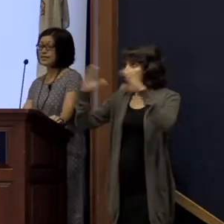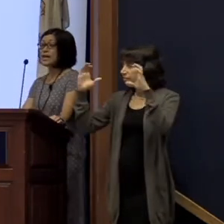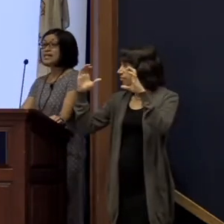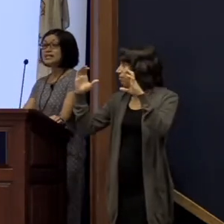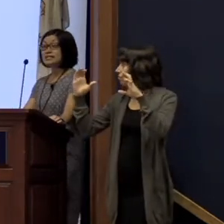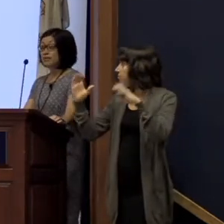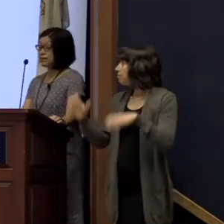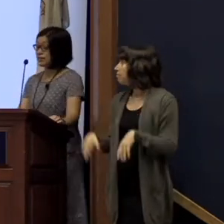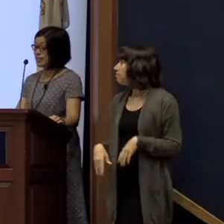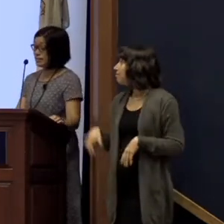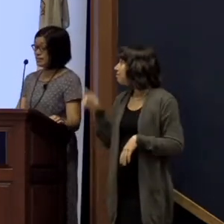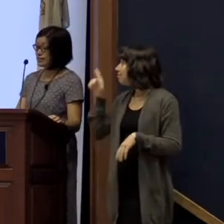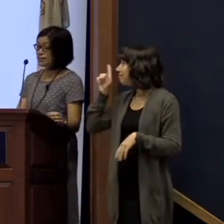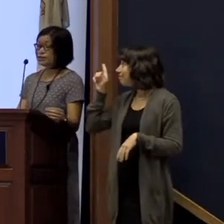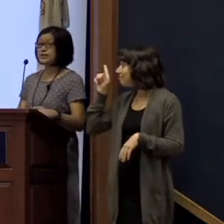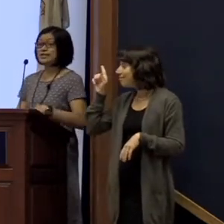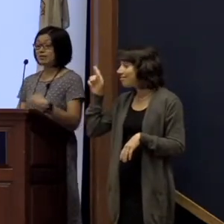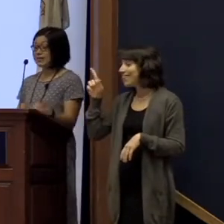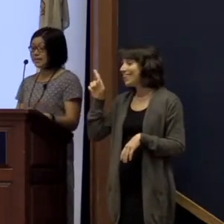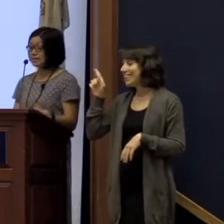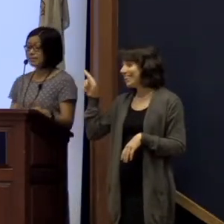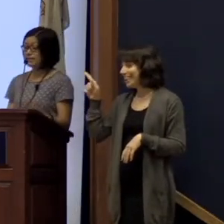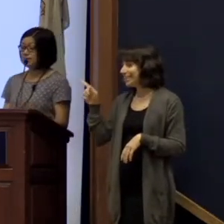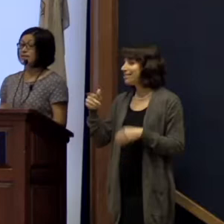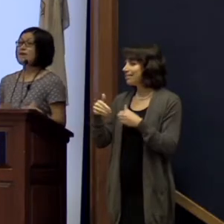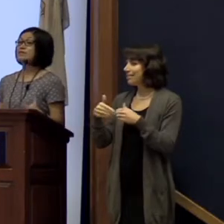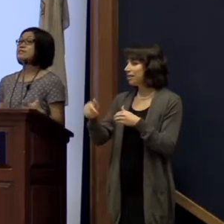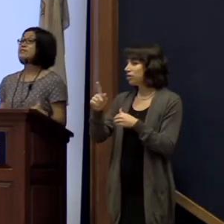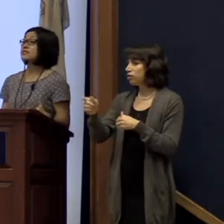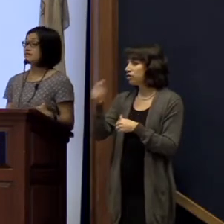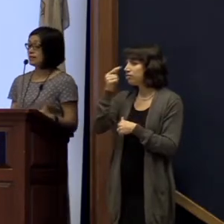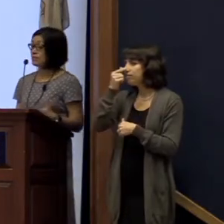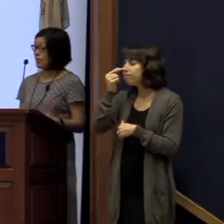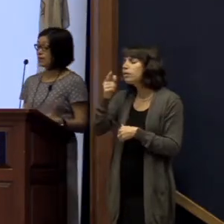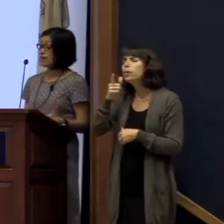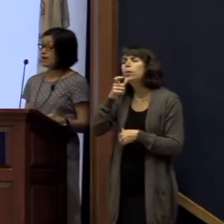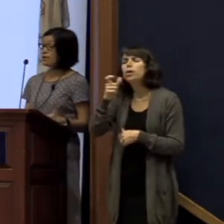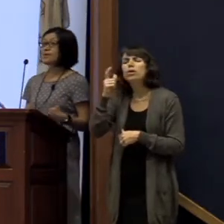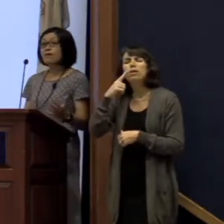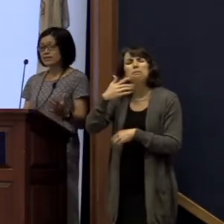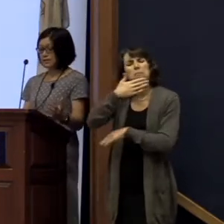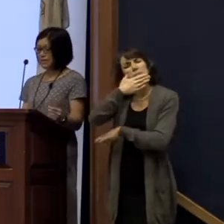This is very good data, because it shows us how kids perceive the characteristics of someone who belongs in science.